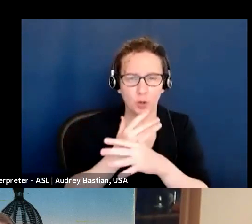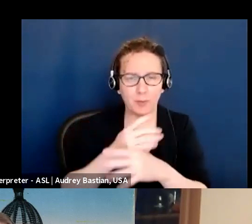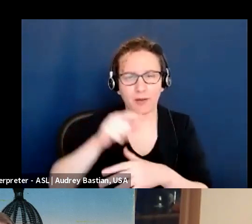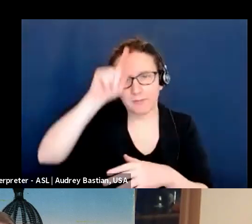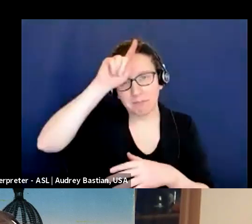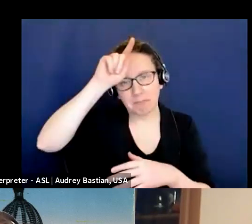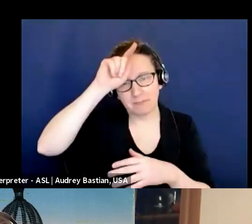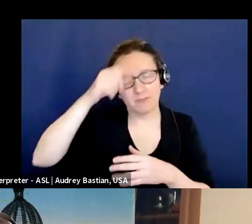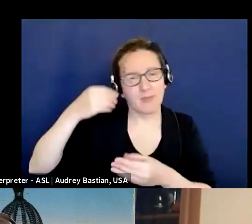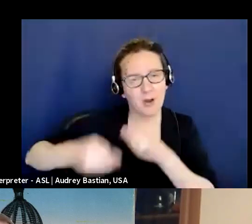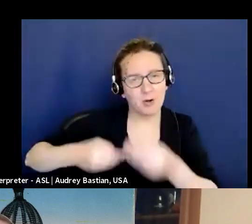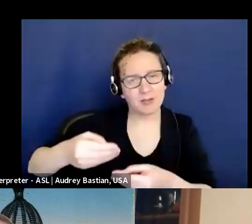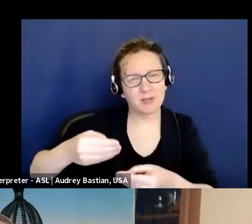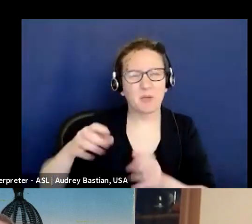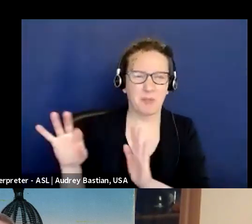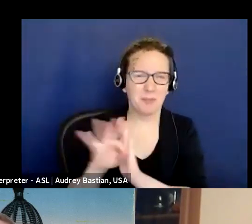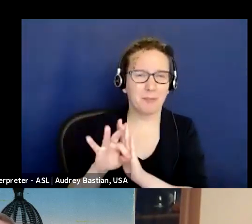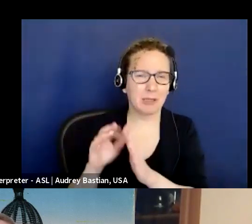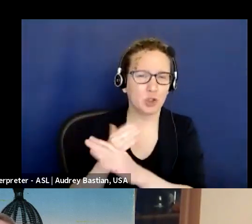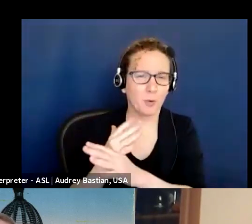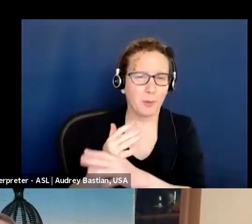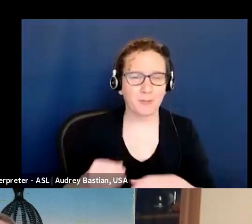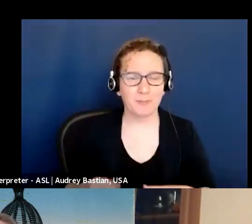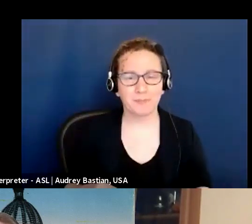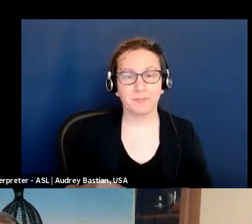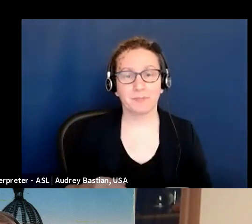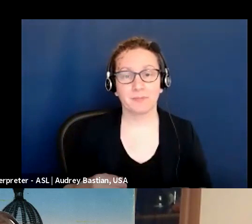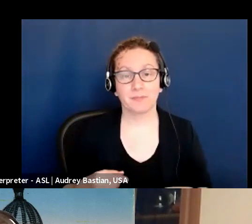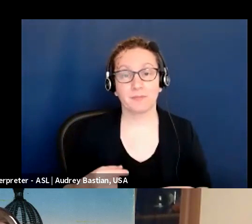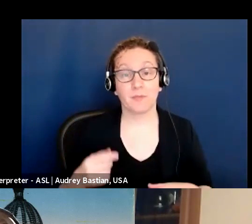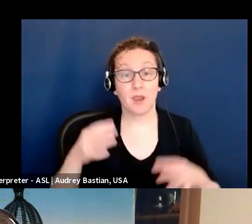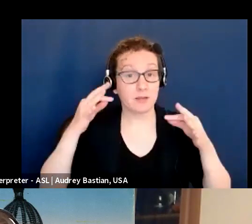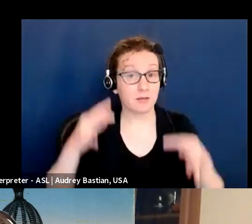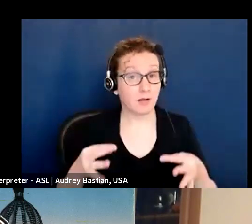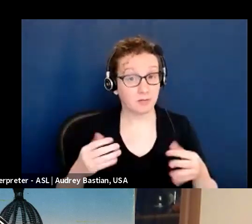So that's how I picked German. And I decided to do this opportunity